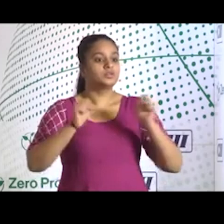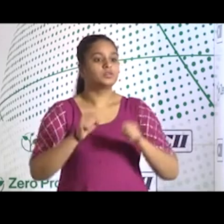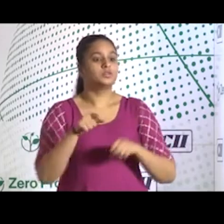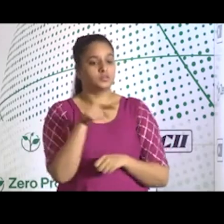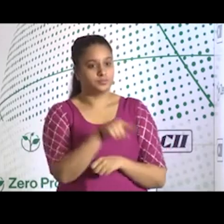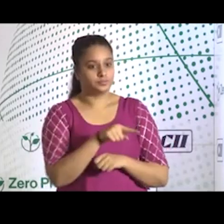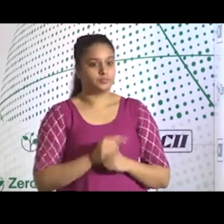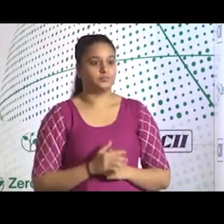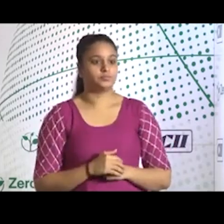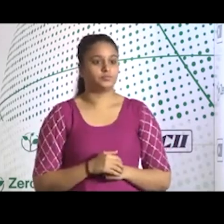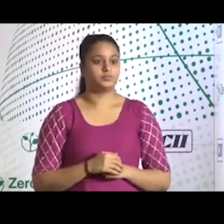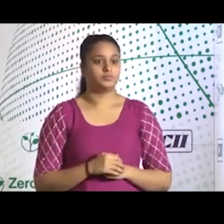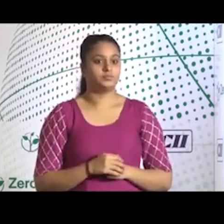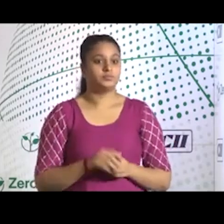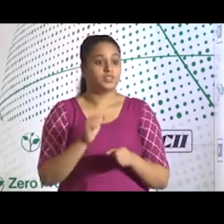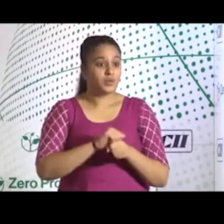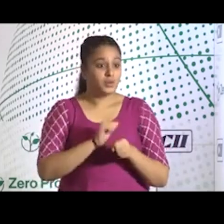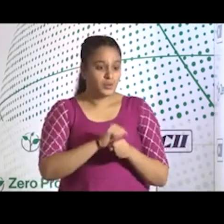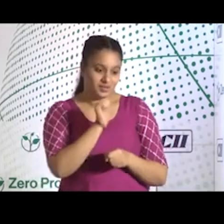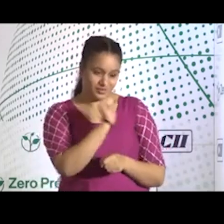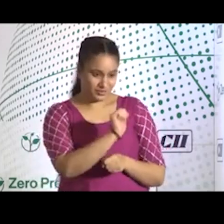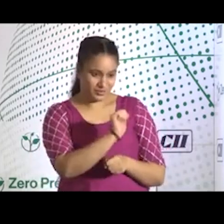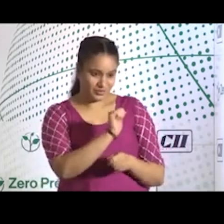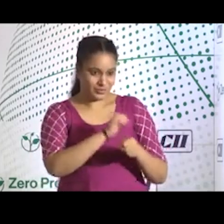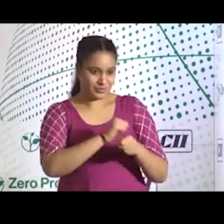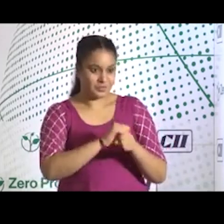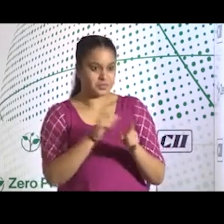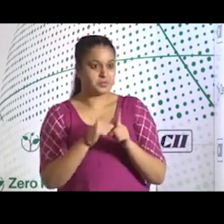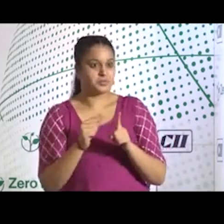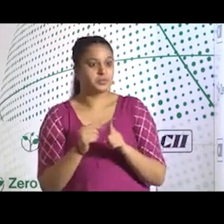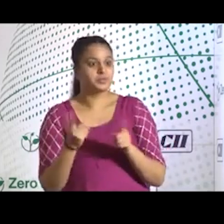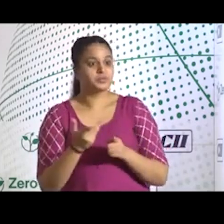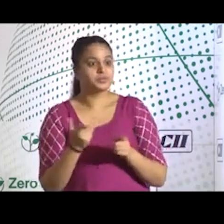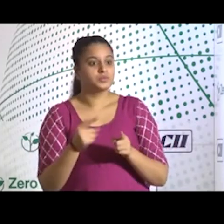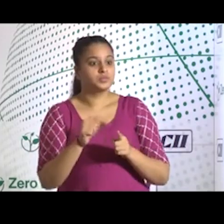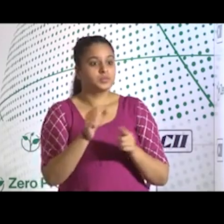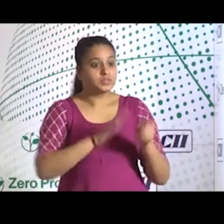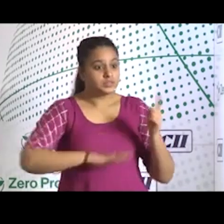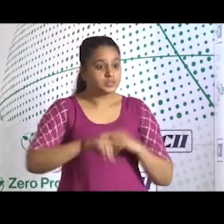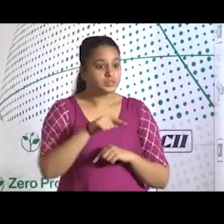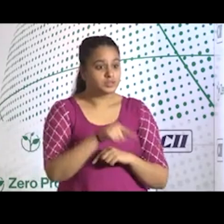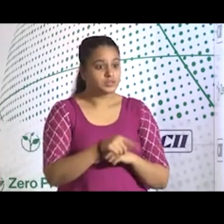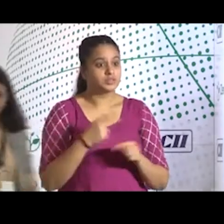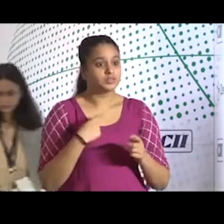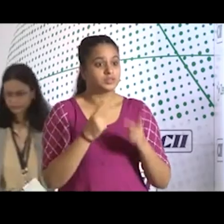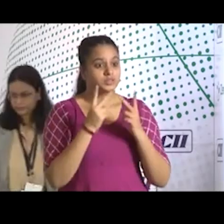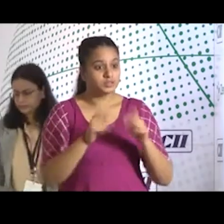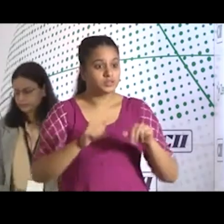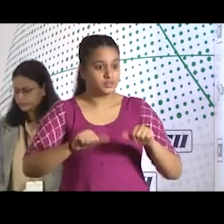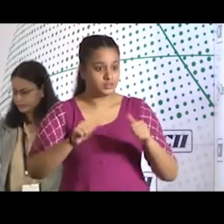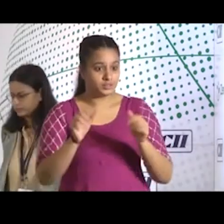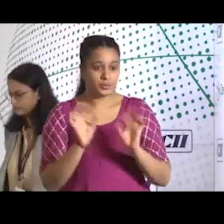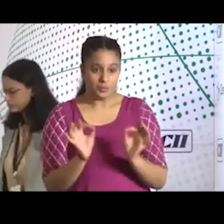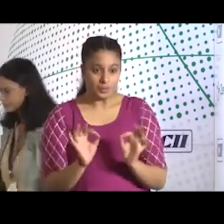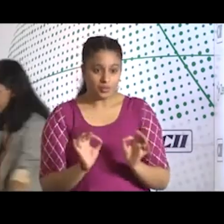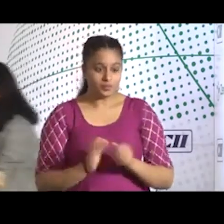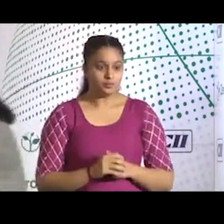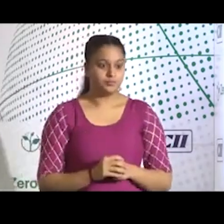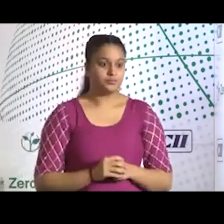you know, the work that she's doing in this space systematically and not really looking at it from a CSR angle,